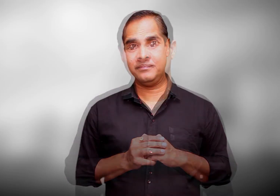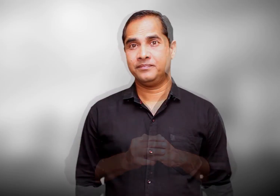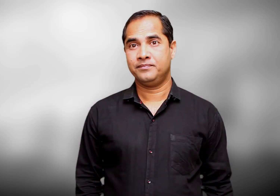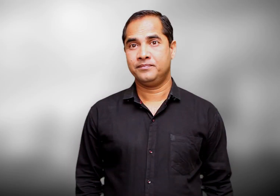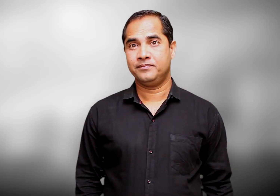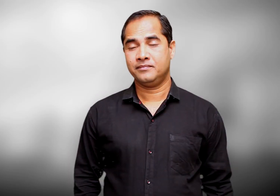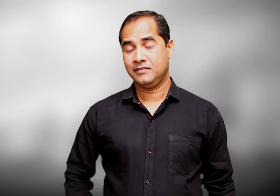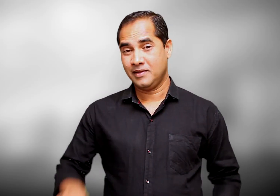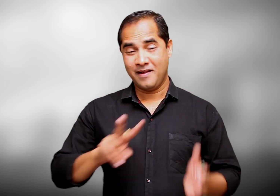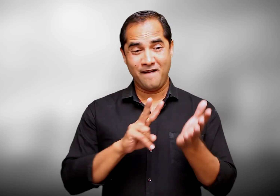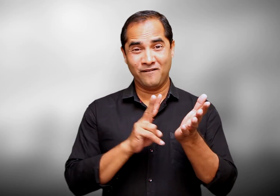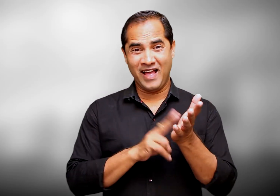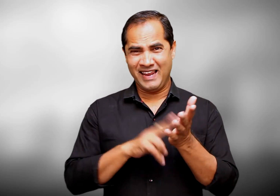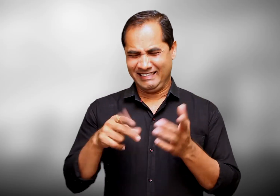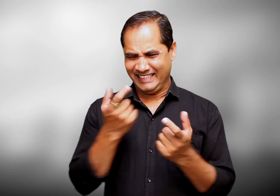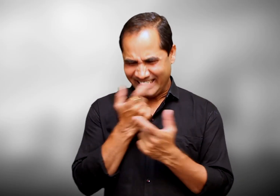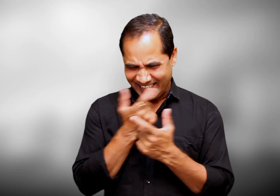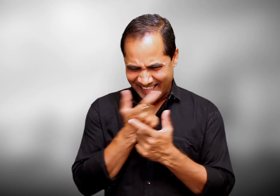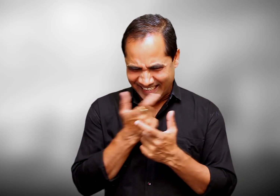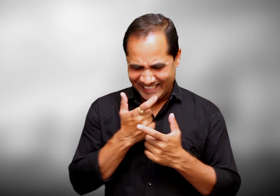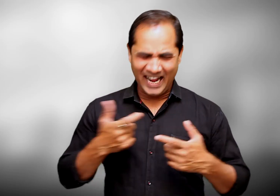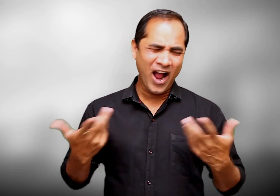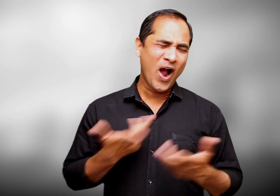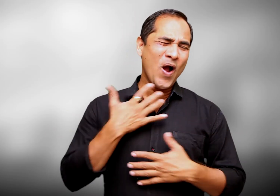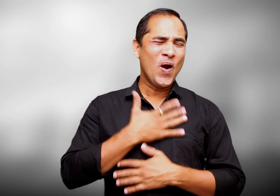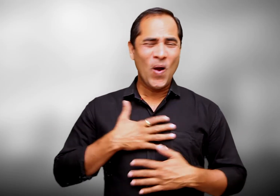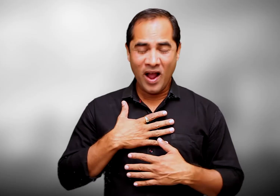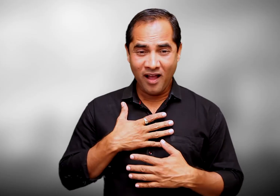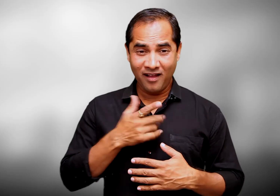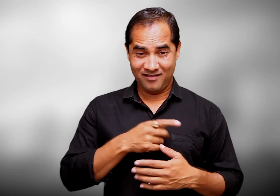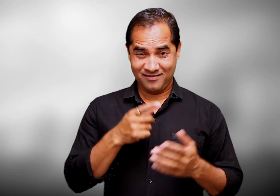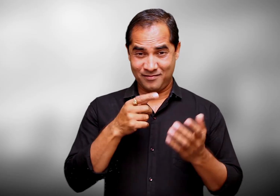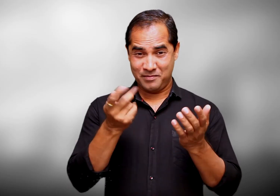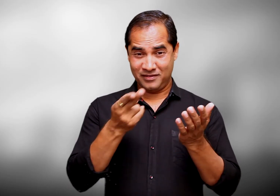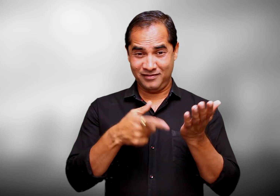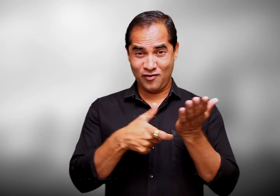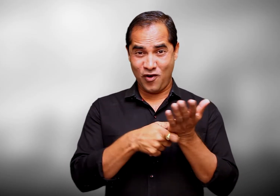Somehow all this was very funny to Valli.